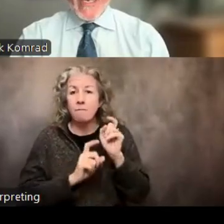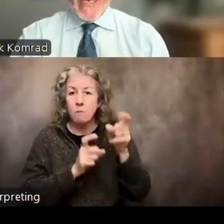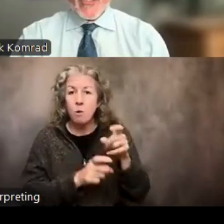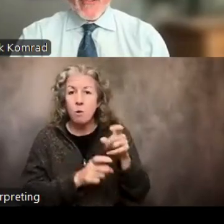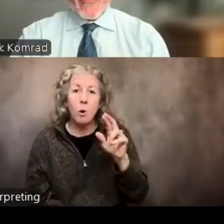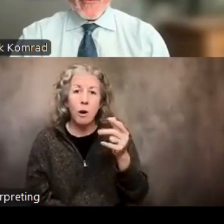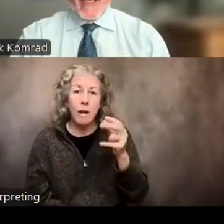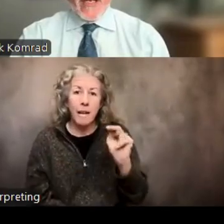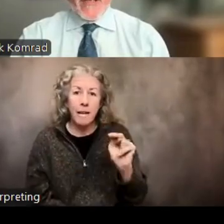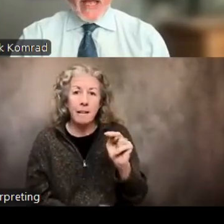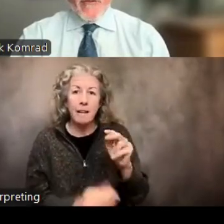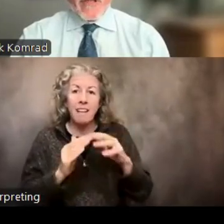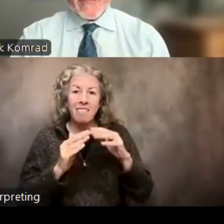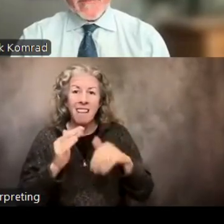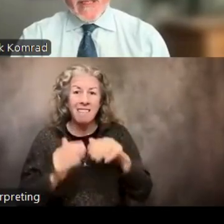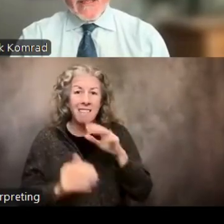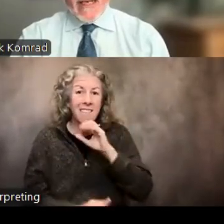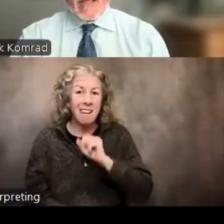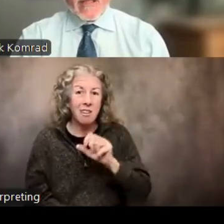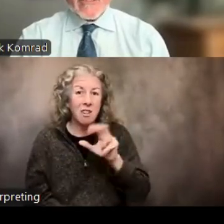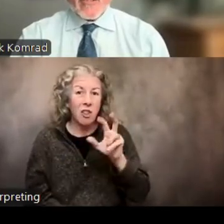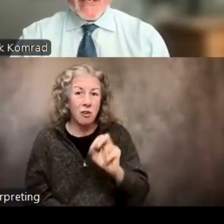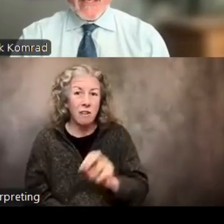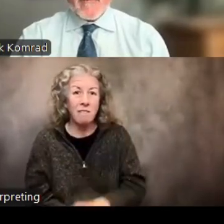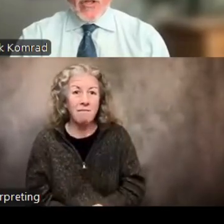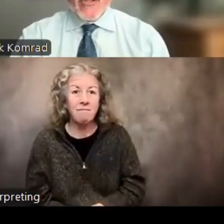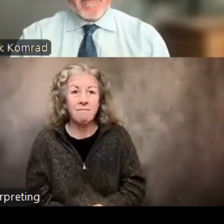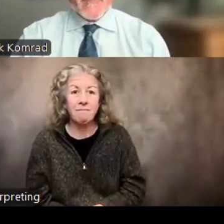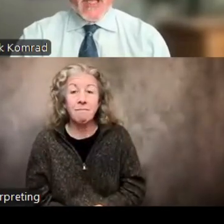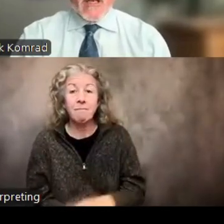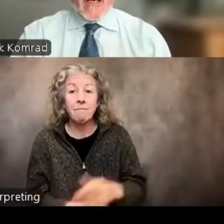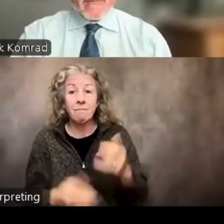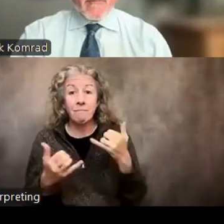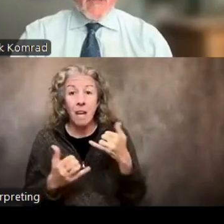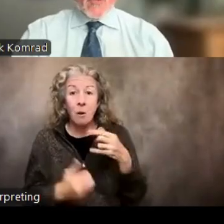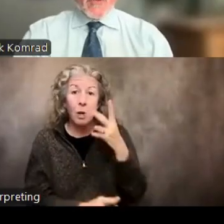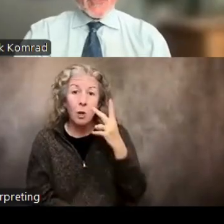age 30 in the Netherlands. Now let's look at Belgium, which has